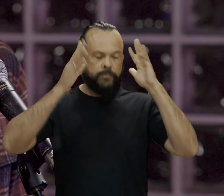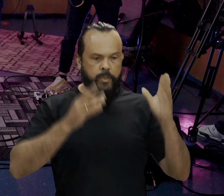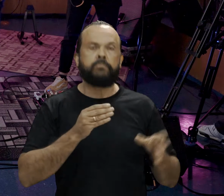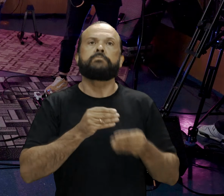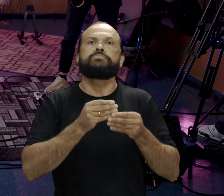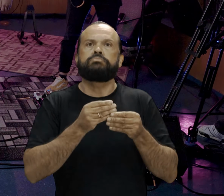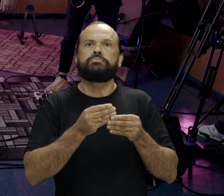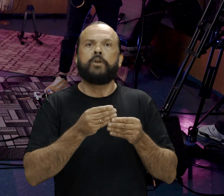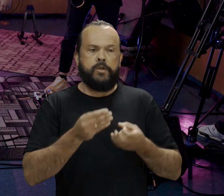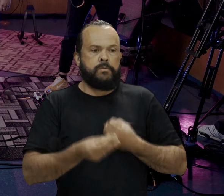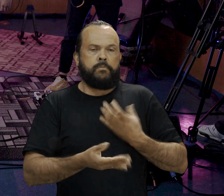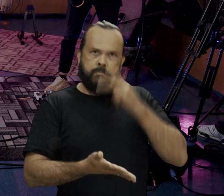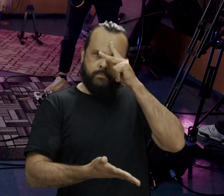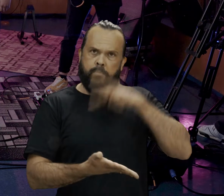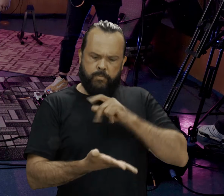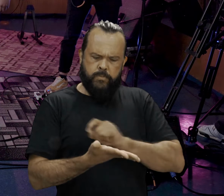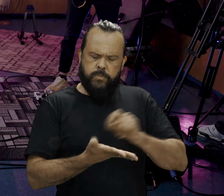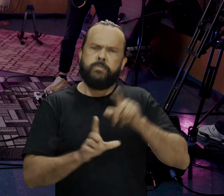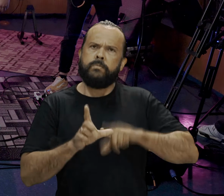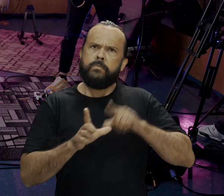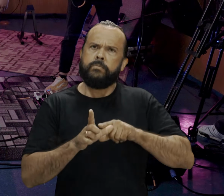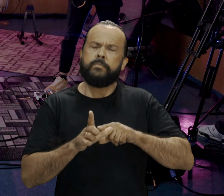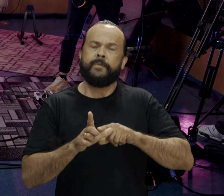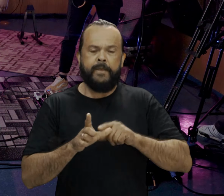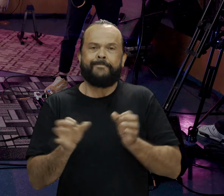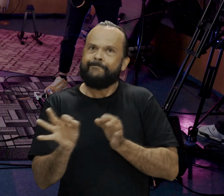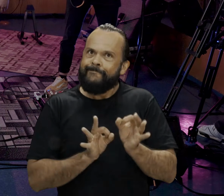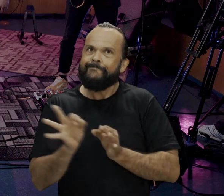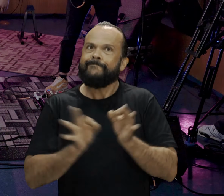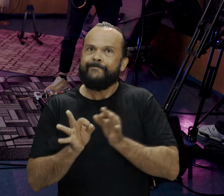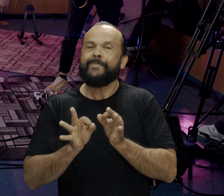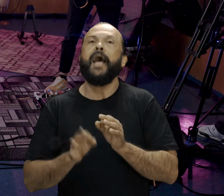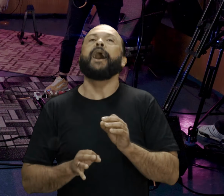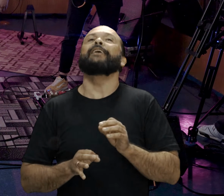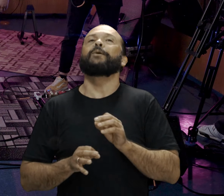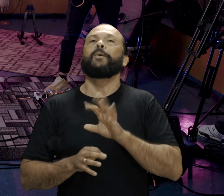we made O Temporal actually happen. And now with the shows, in need of a fourth member,